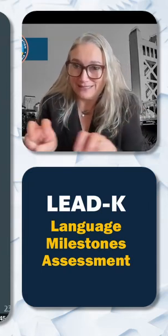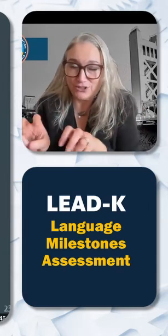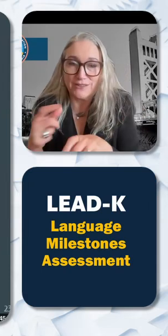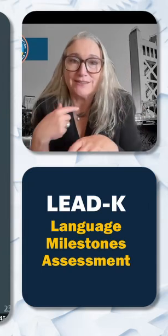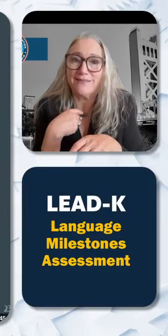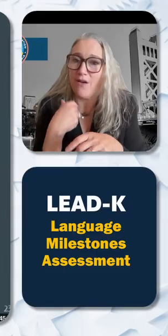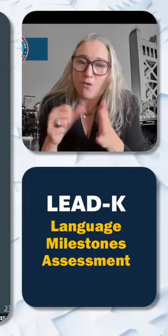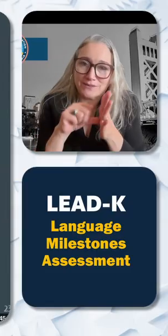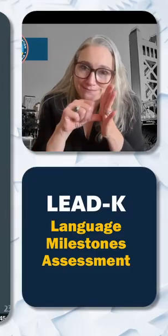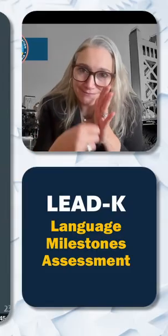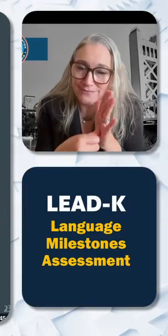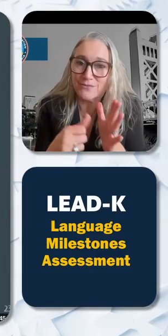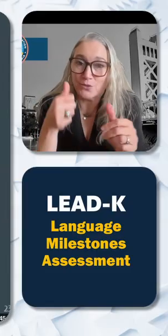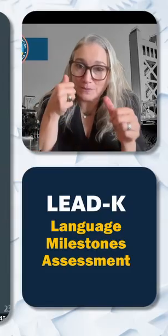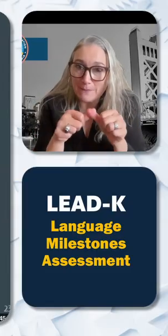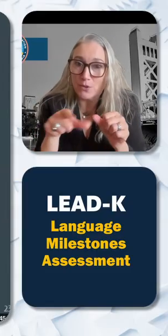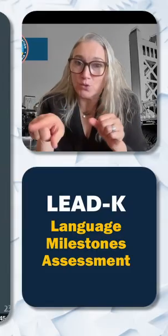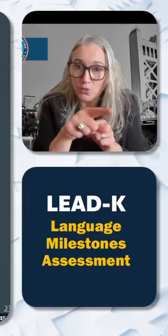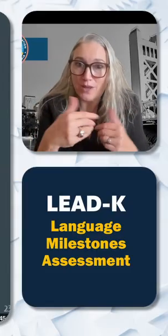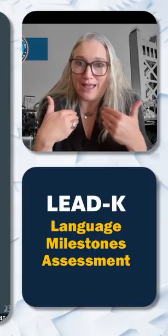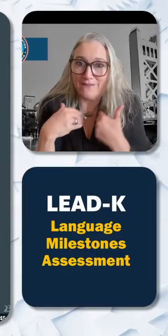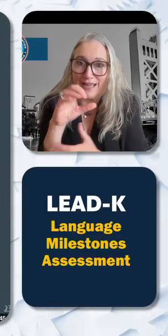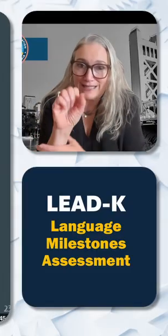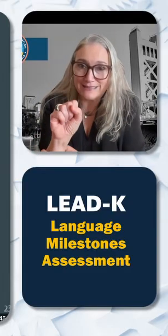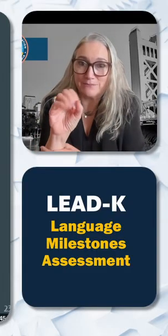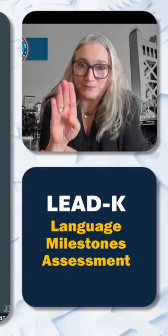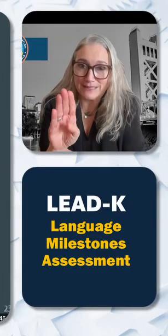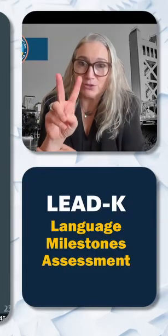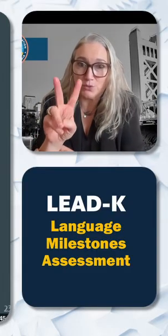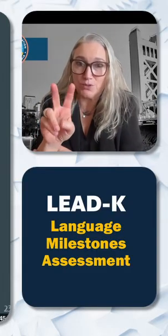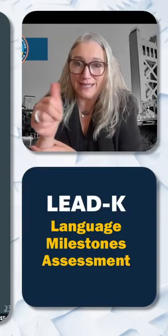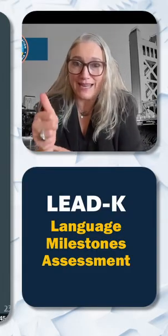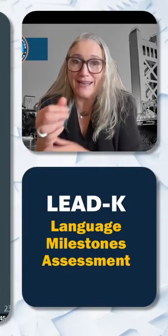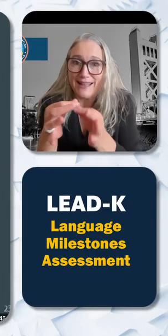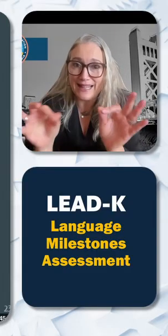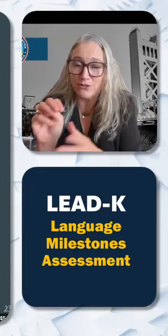losing services during their transitionary period. And I always say, just remember,